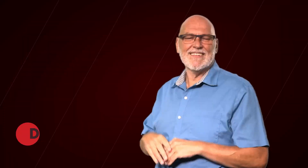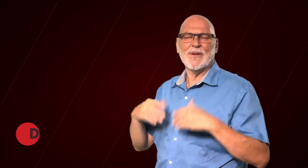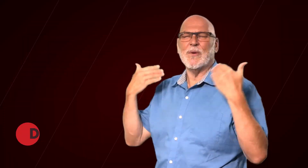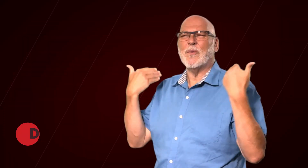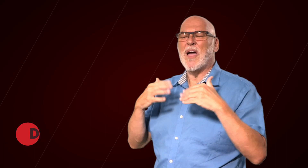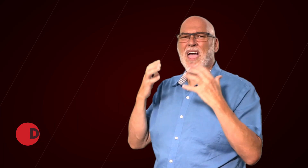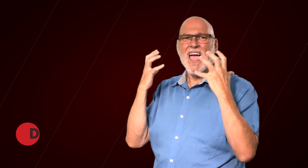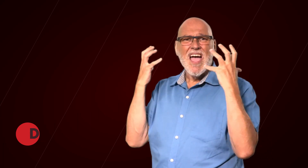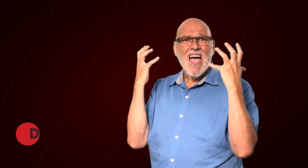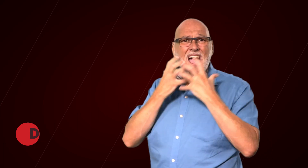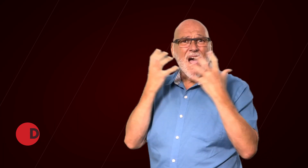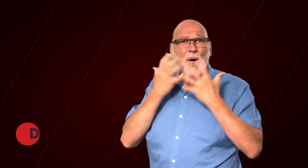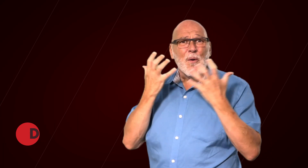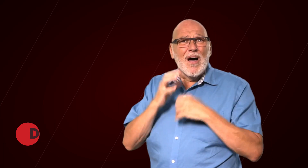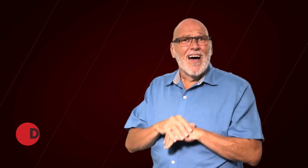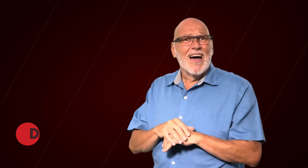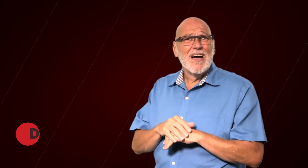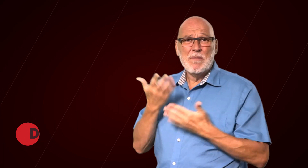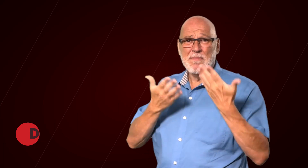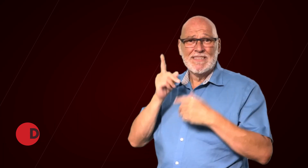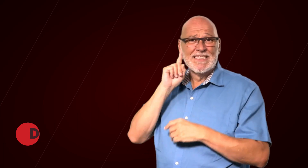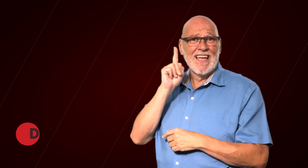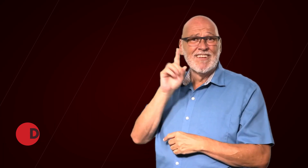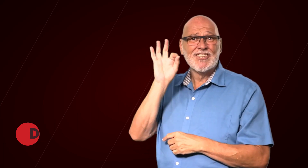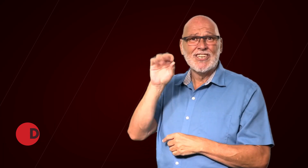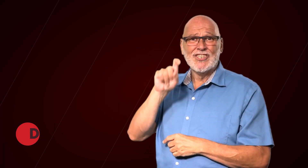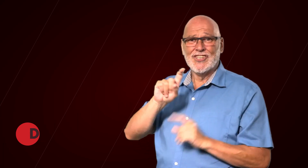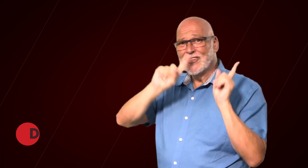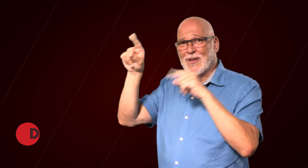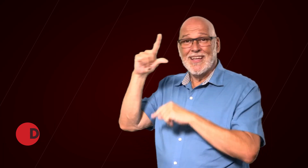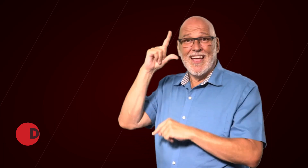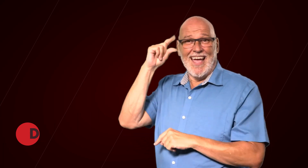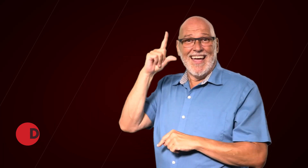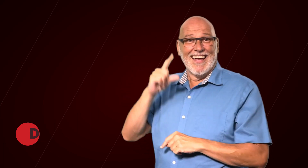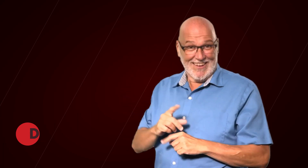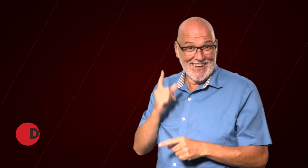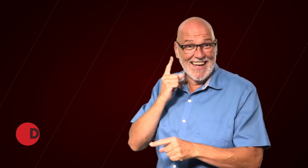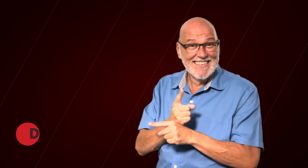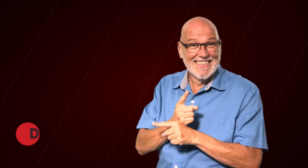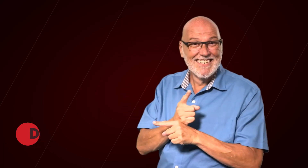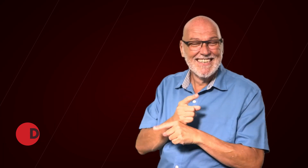[Anselmo]: This is huge! Maybe DeafDots should go to Clin d'Oeil!